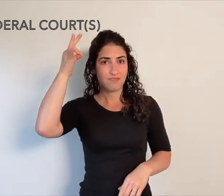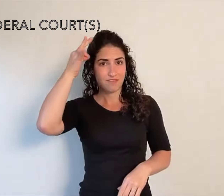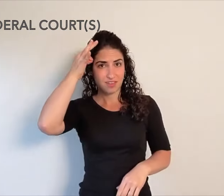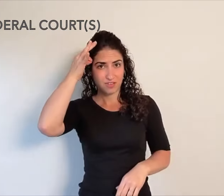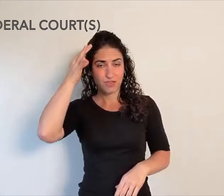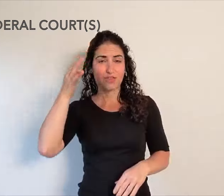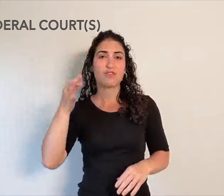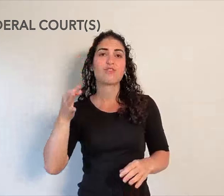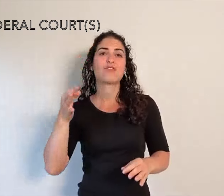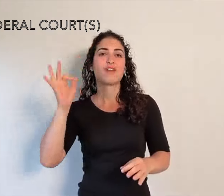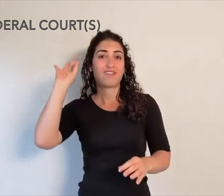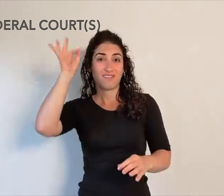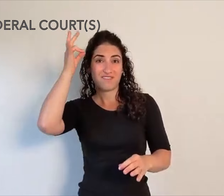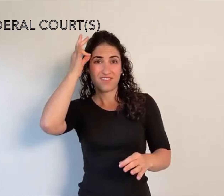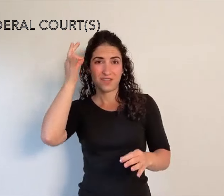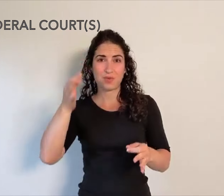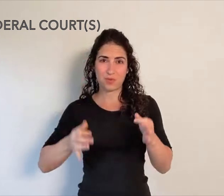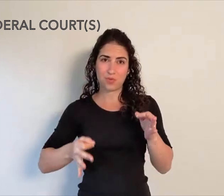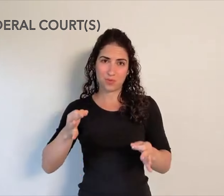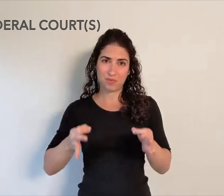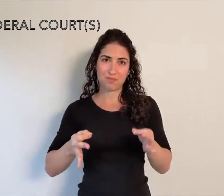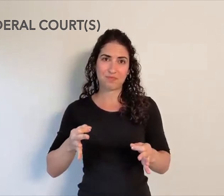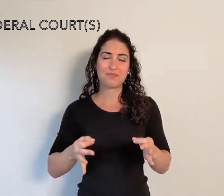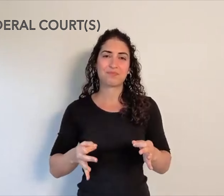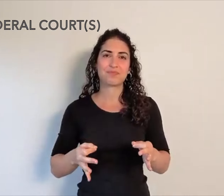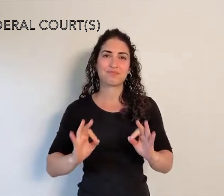FEDERAL COURT